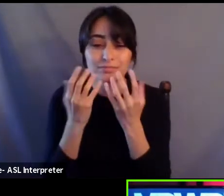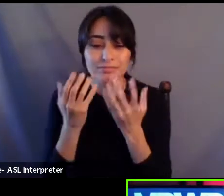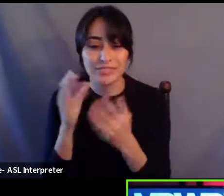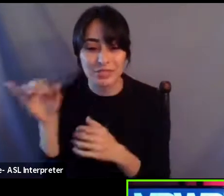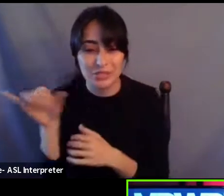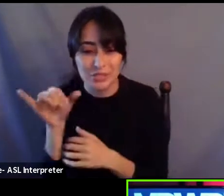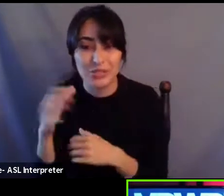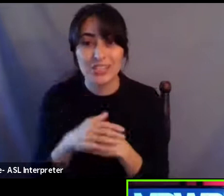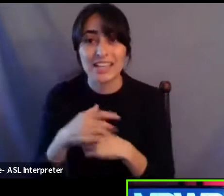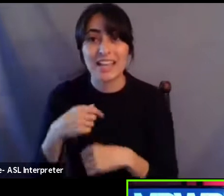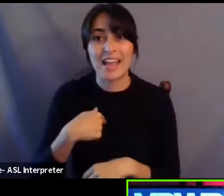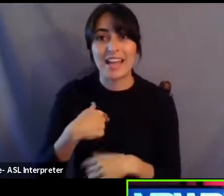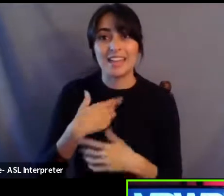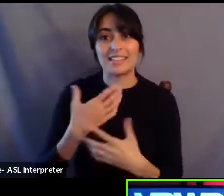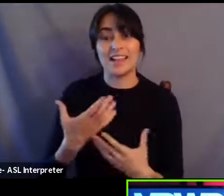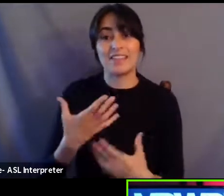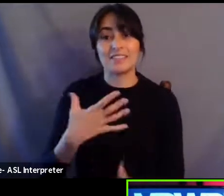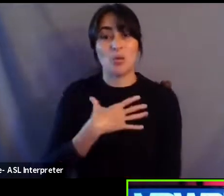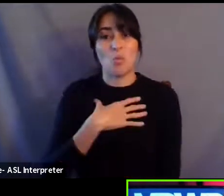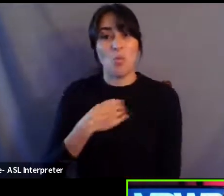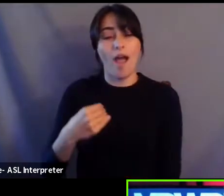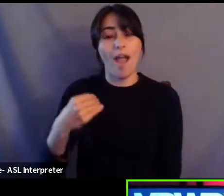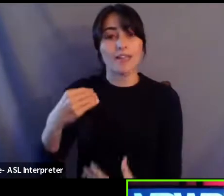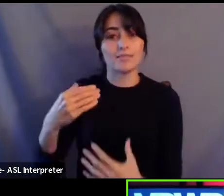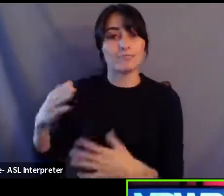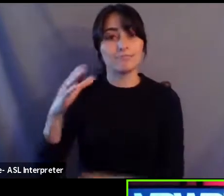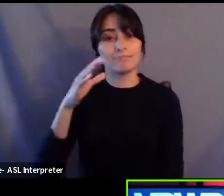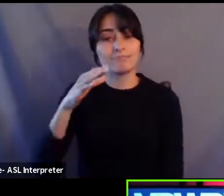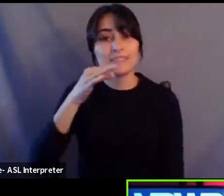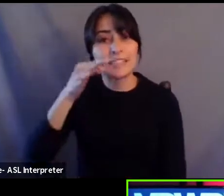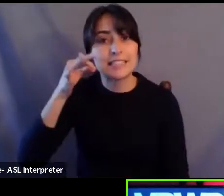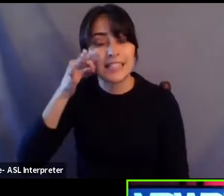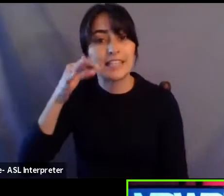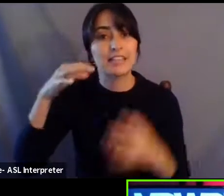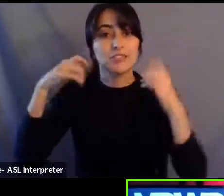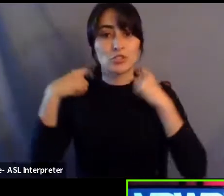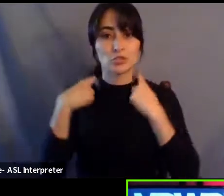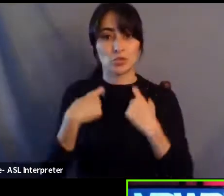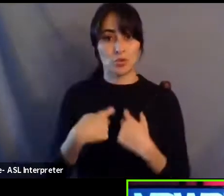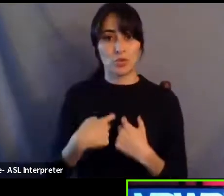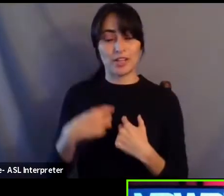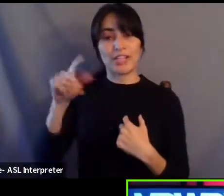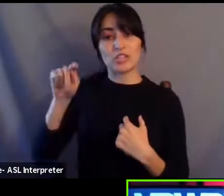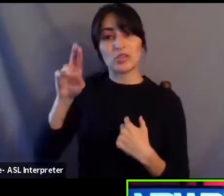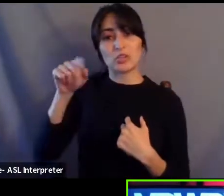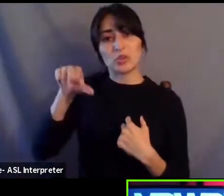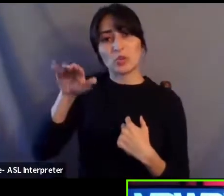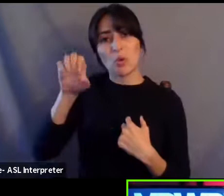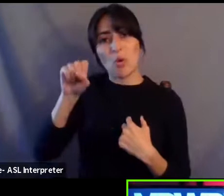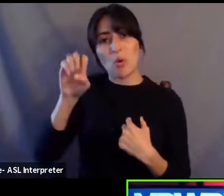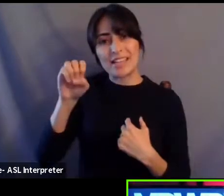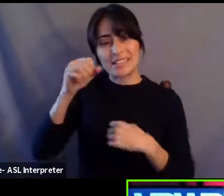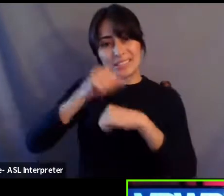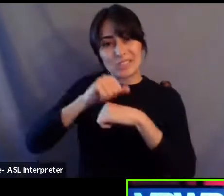Native American jewelry that consist of a turquoise stones strung on to a necklace.